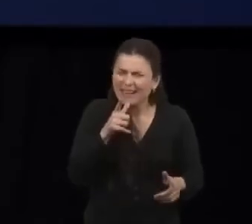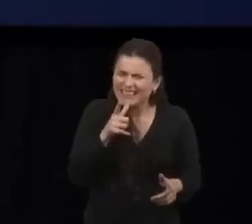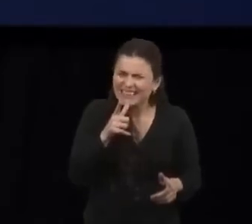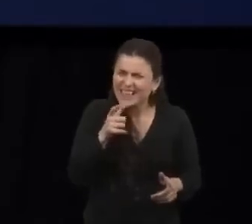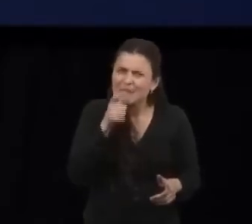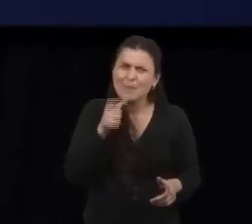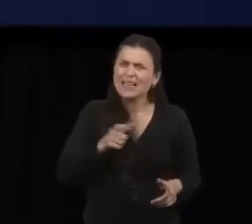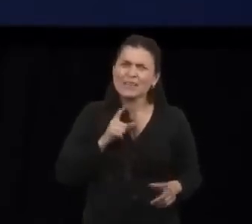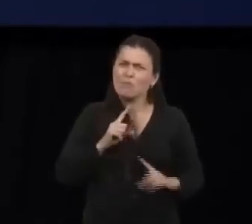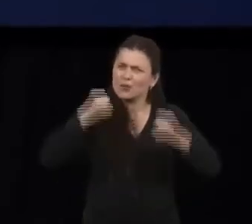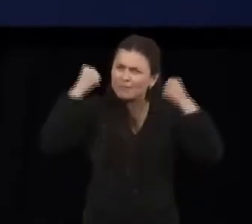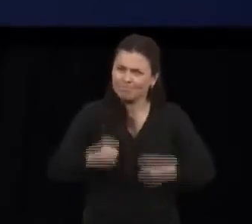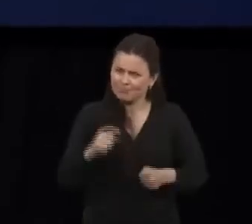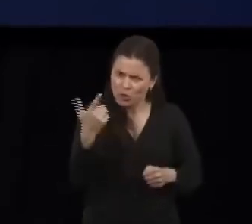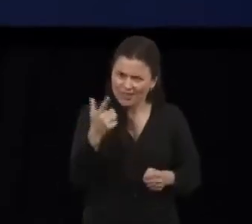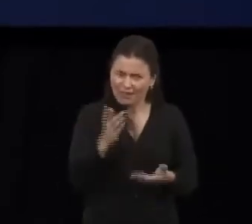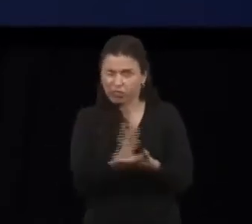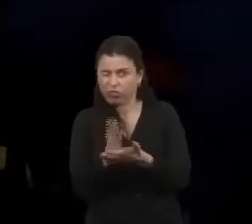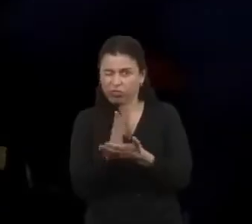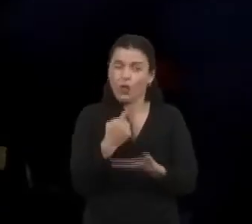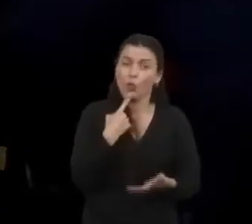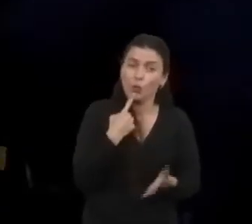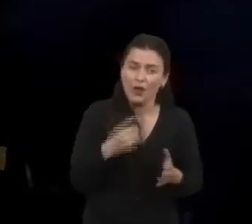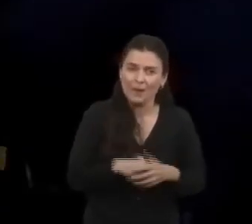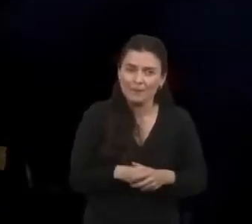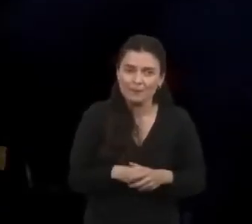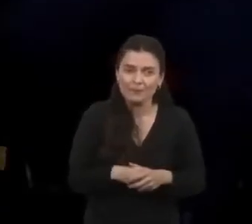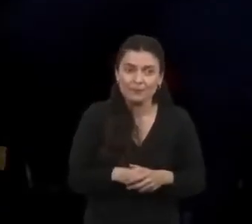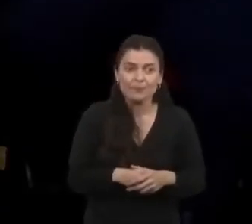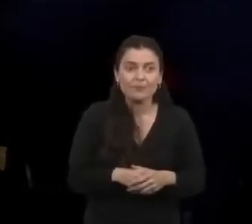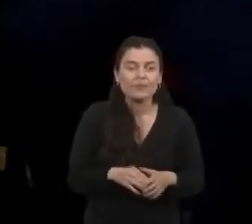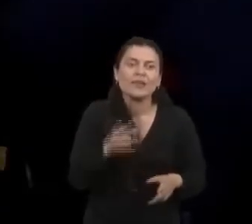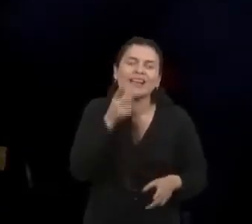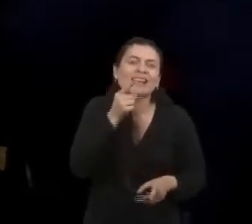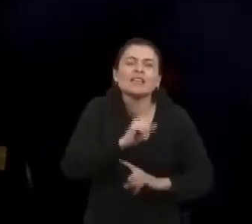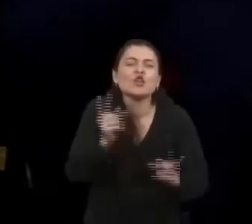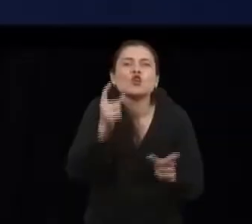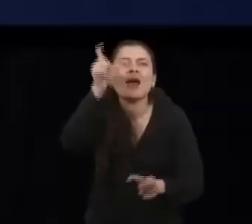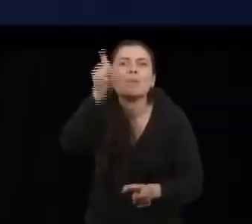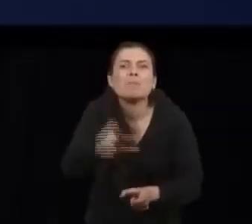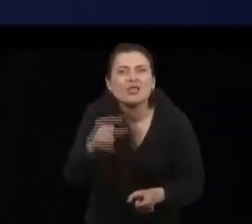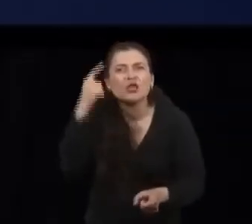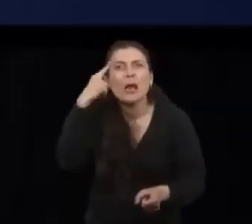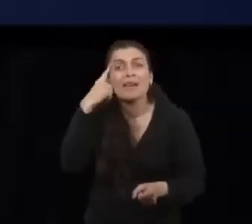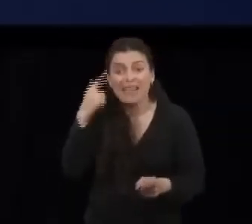I don't want to hear them convinced. No one would send consumption to the future